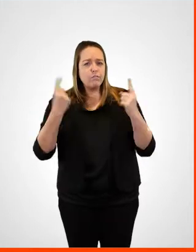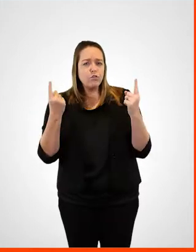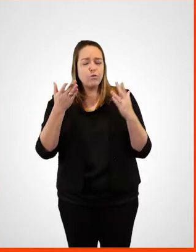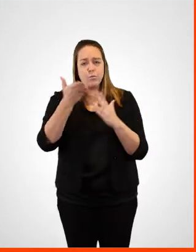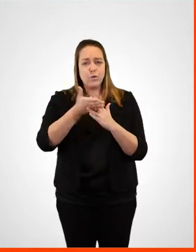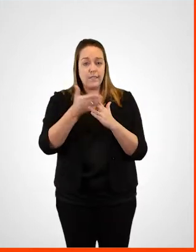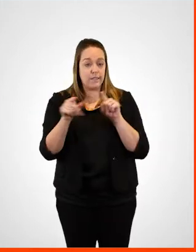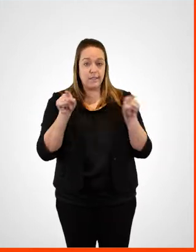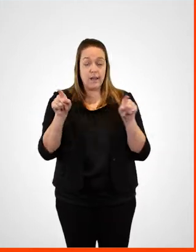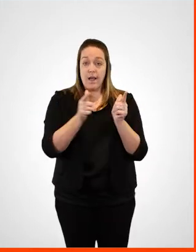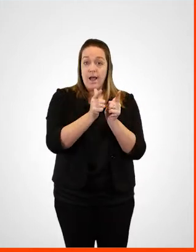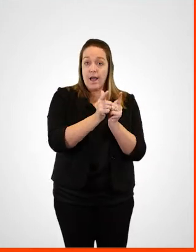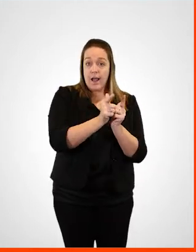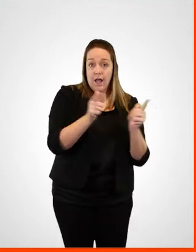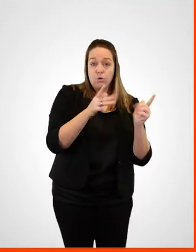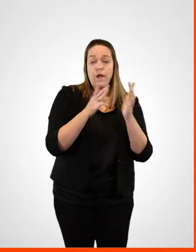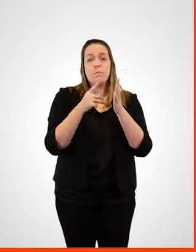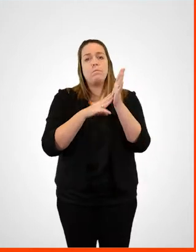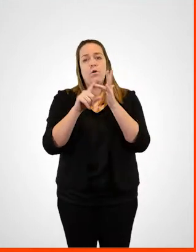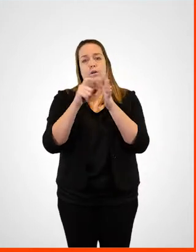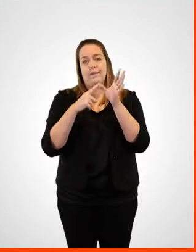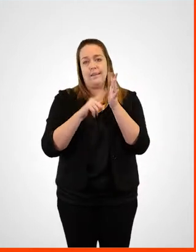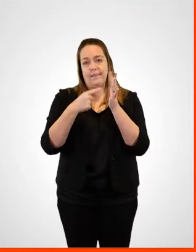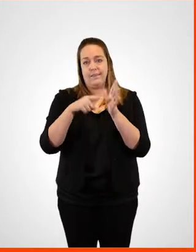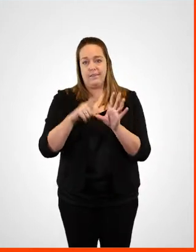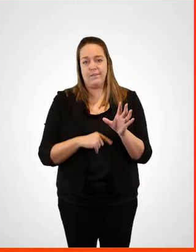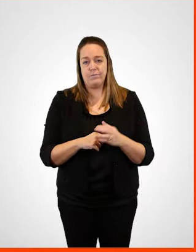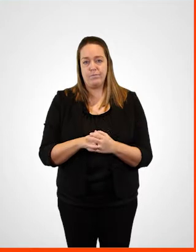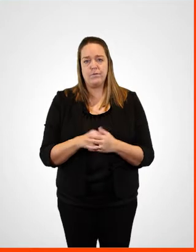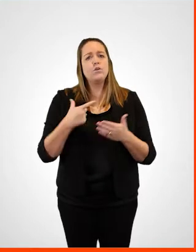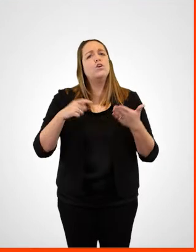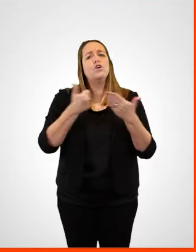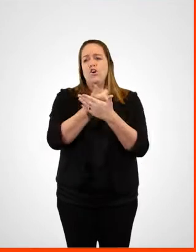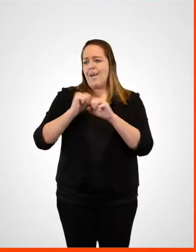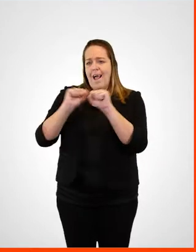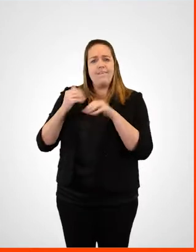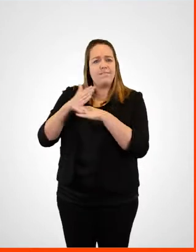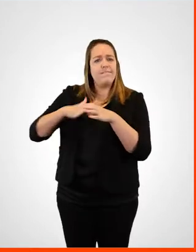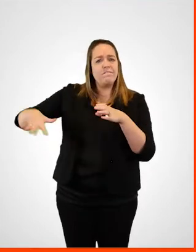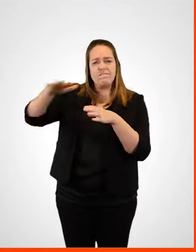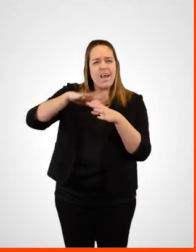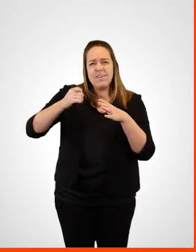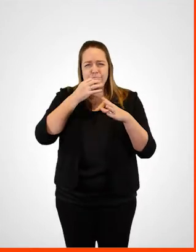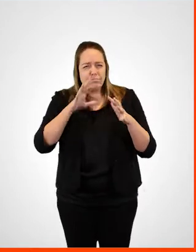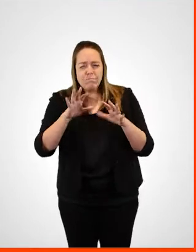between language and modality, because I think in our field they've often been conflated when we talk about particularly those children